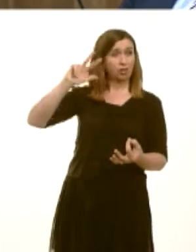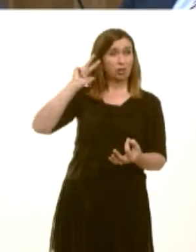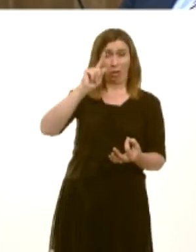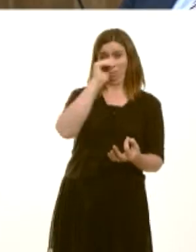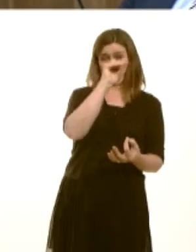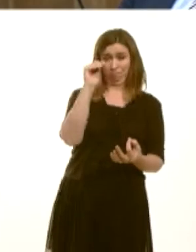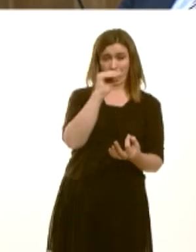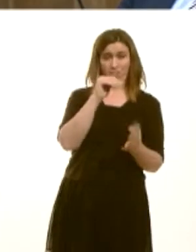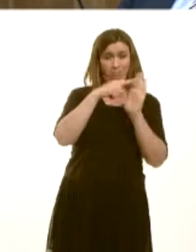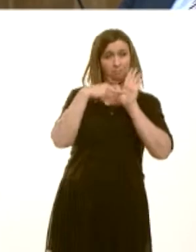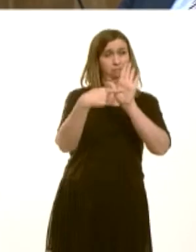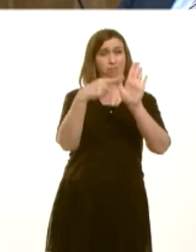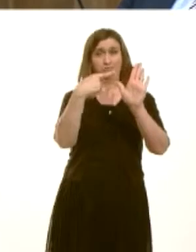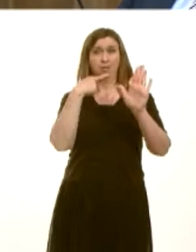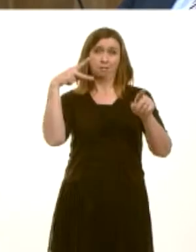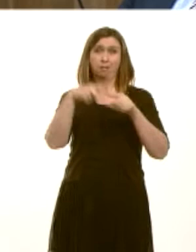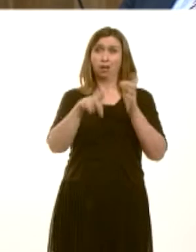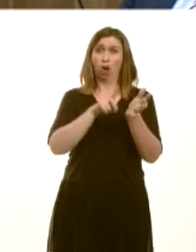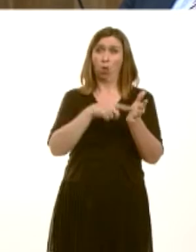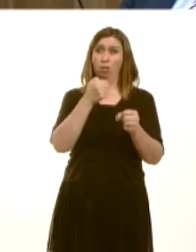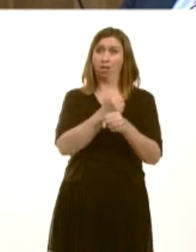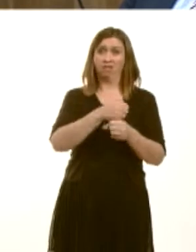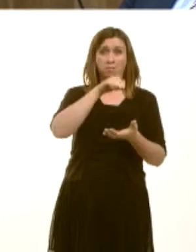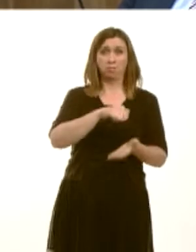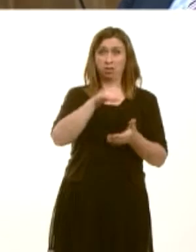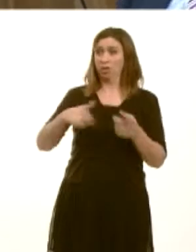are cuts in local government budgets, cuts in social care. They want to see increases